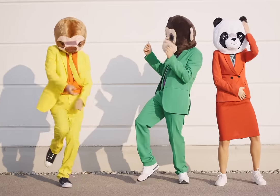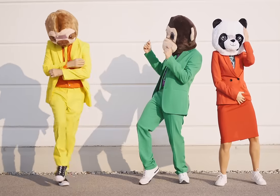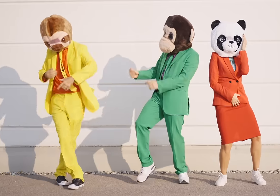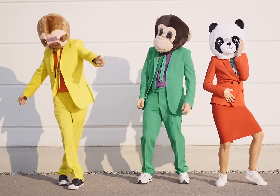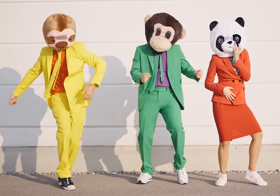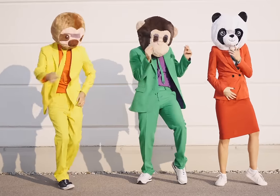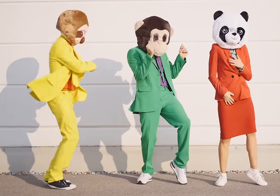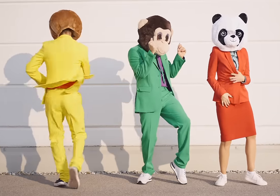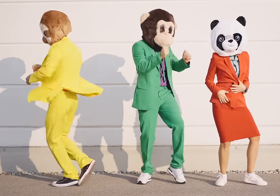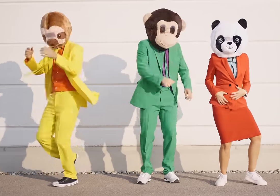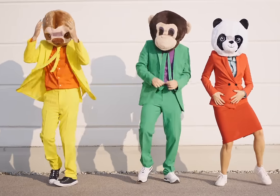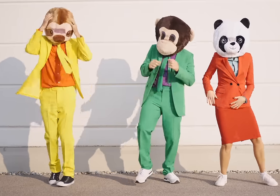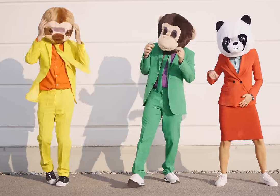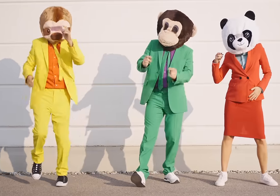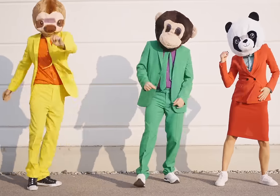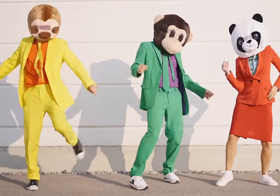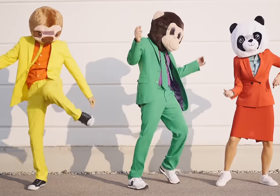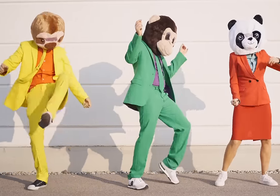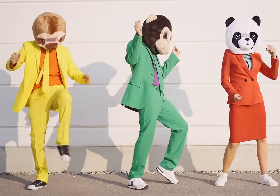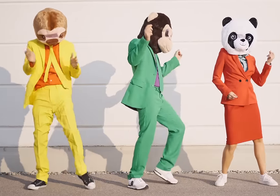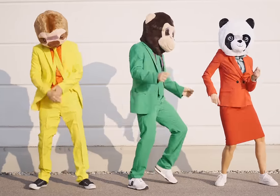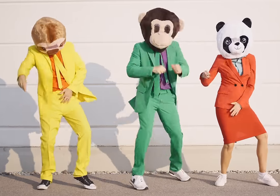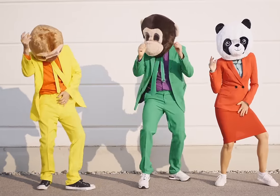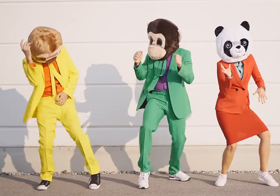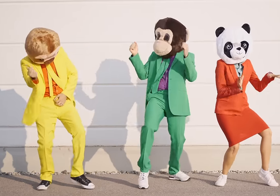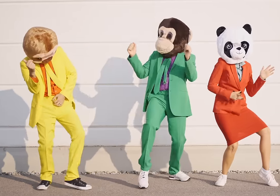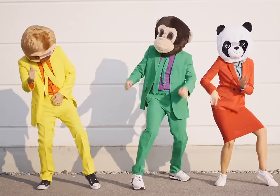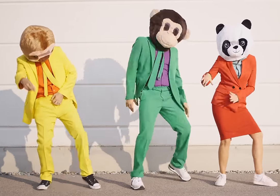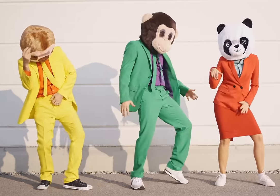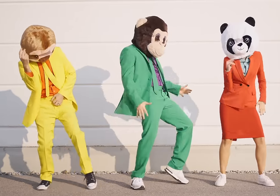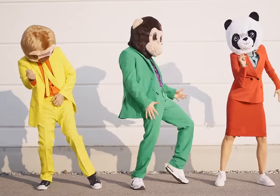a person in that costume having fun pretending to be something scary.